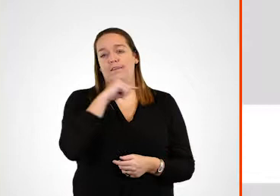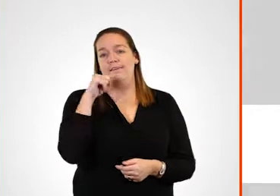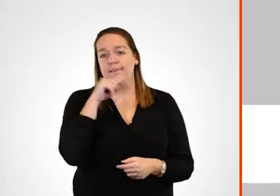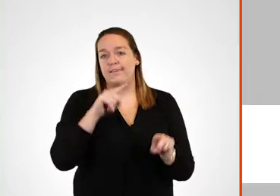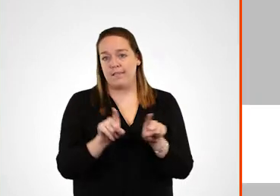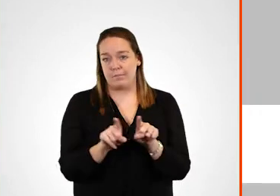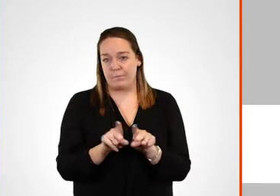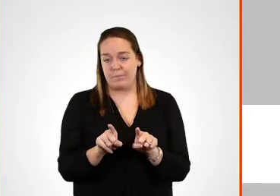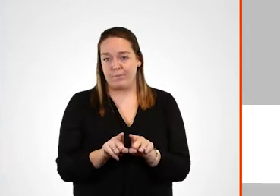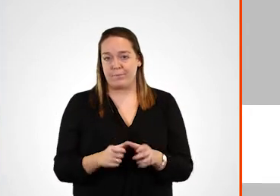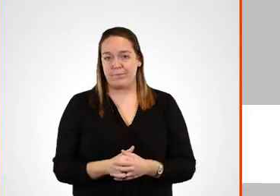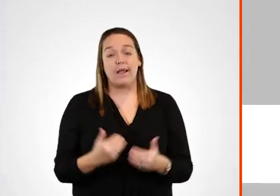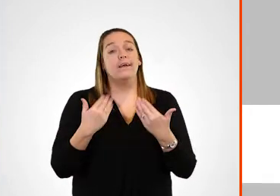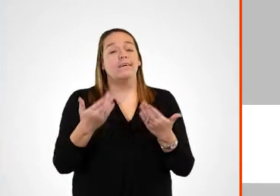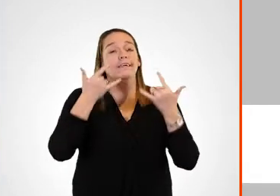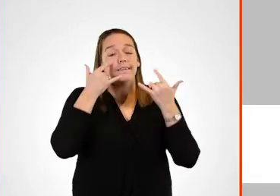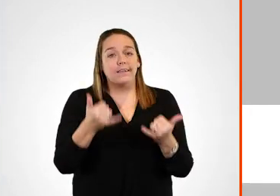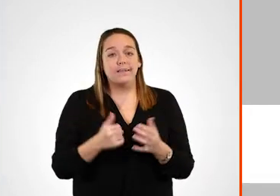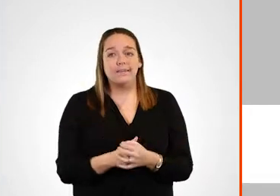and we administered a test called the Assessment of the Link